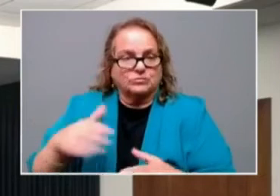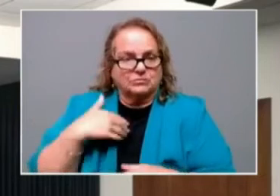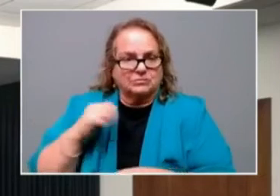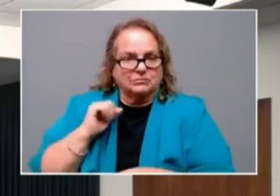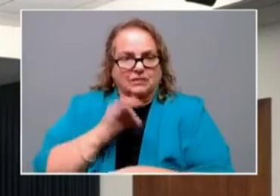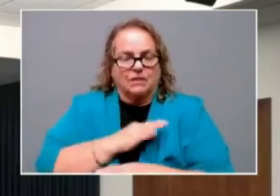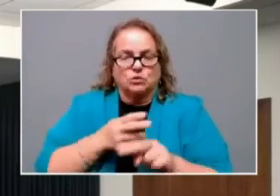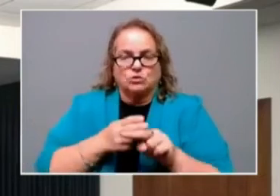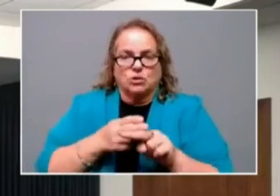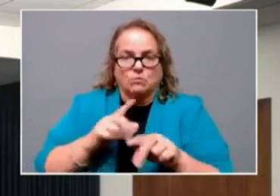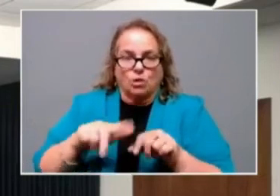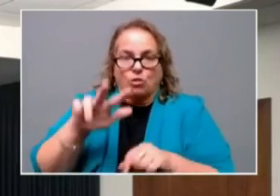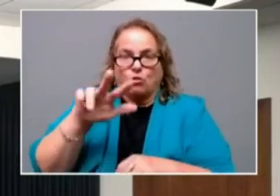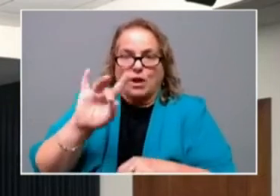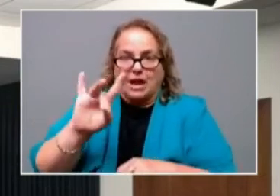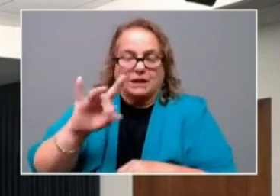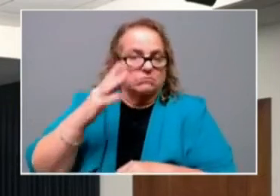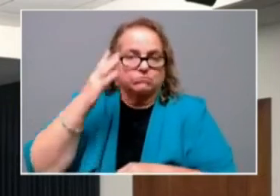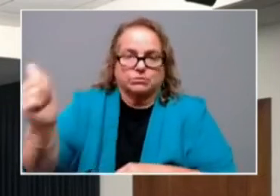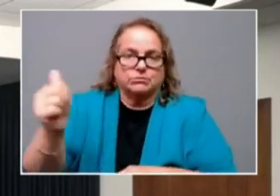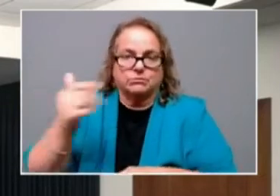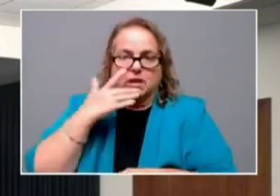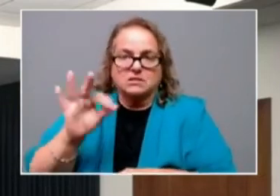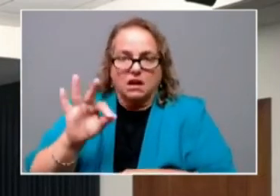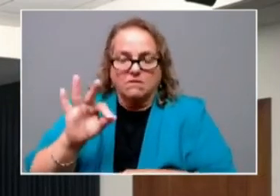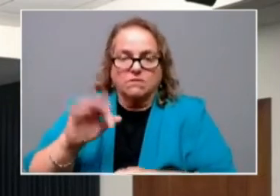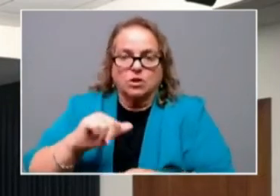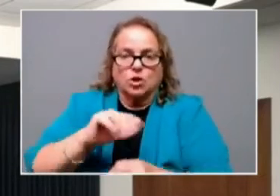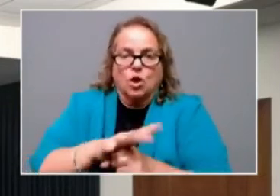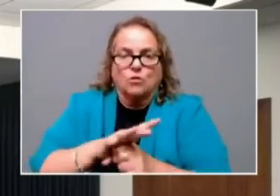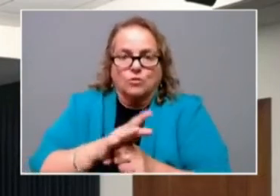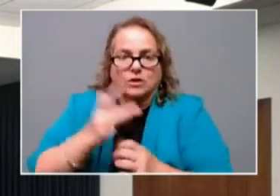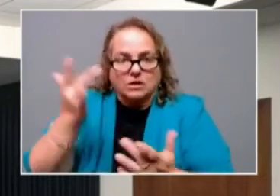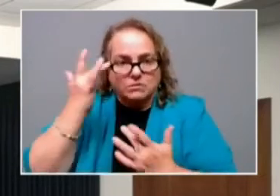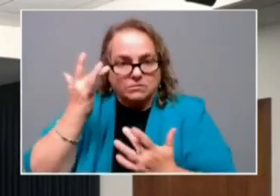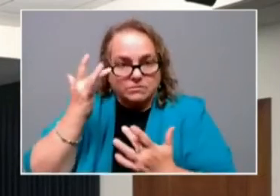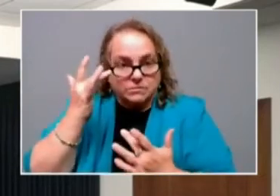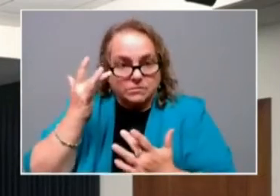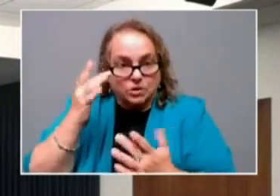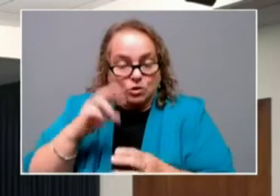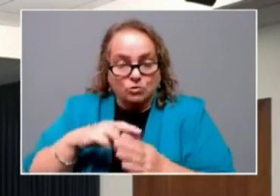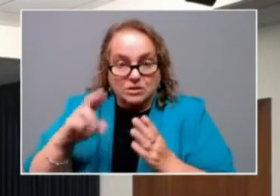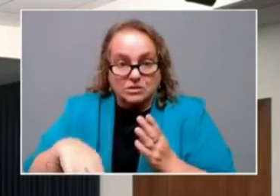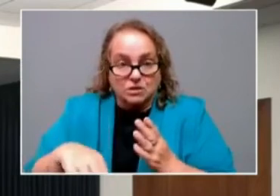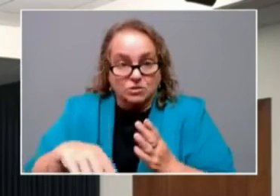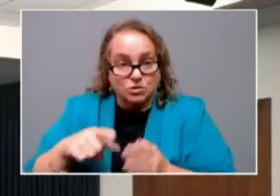out with positive results. Have you had any discussions with local